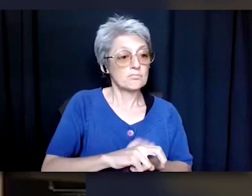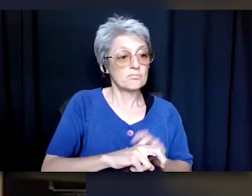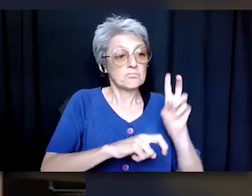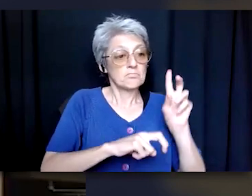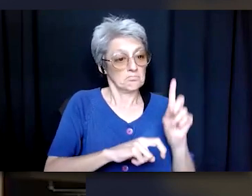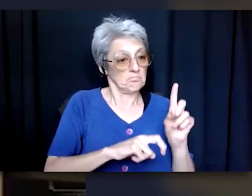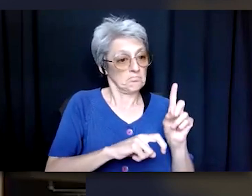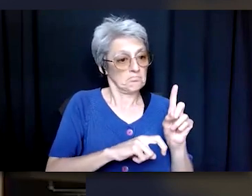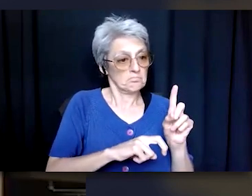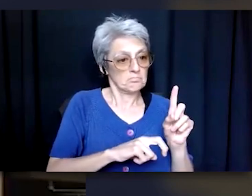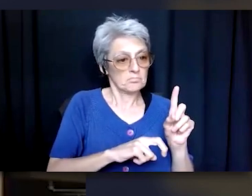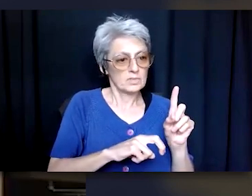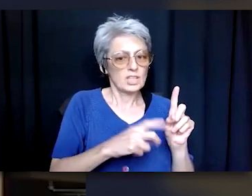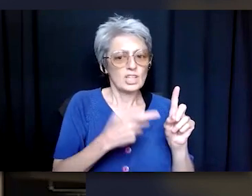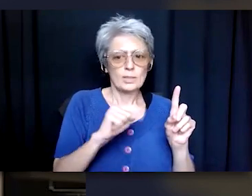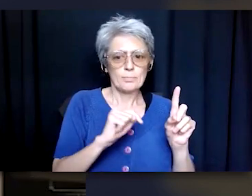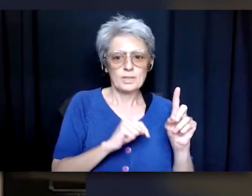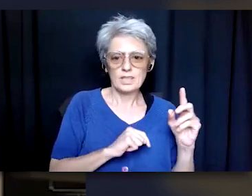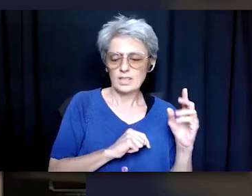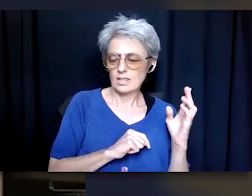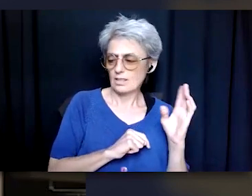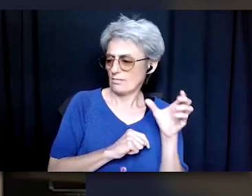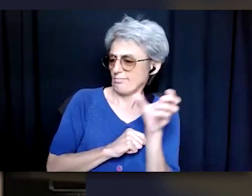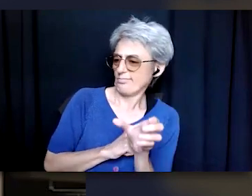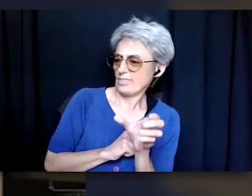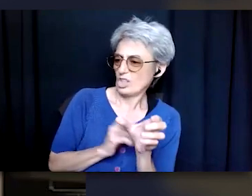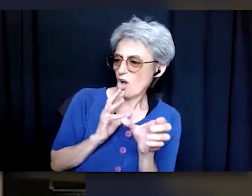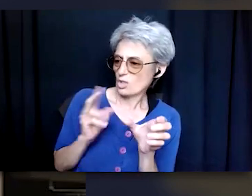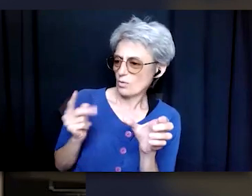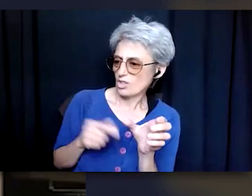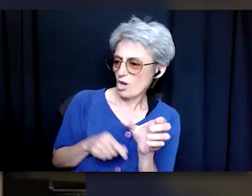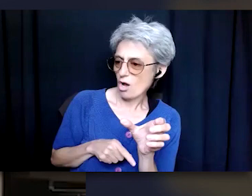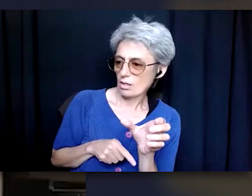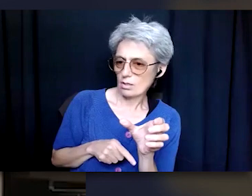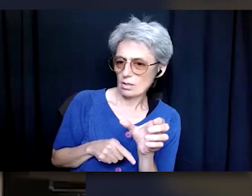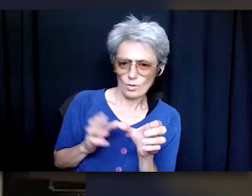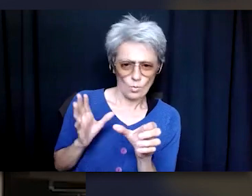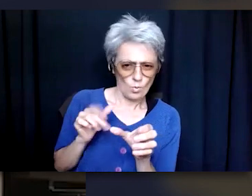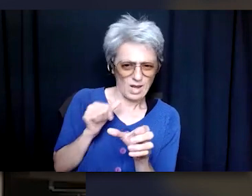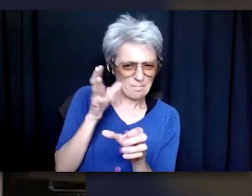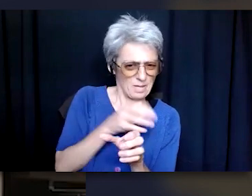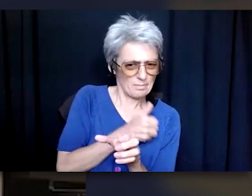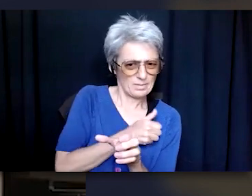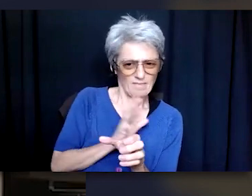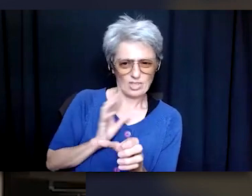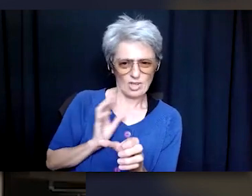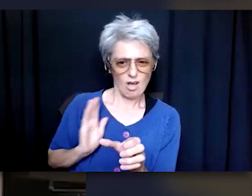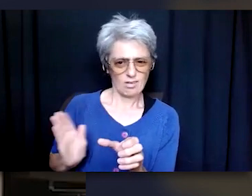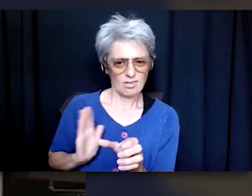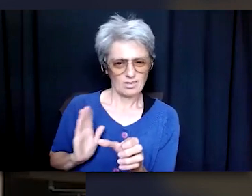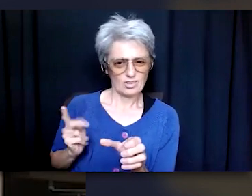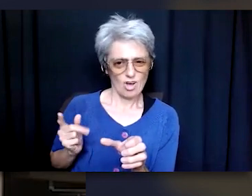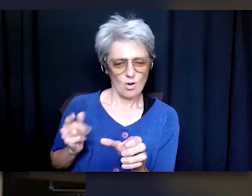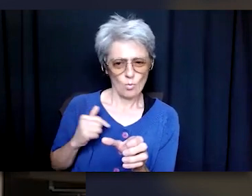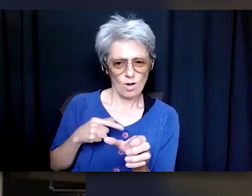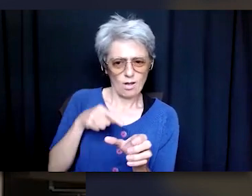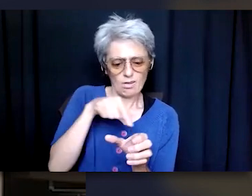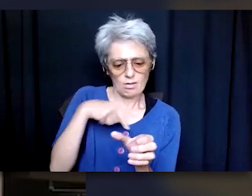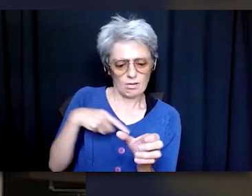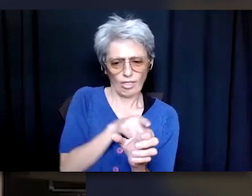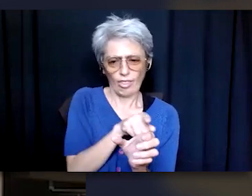I am not sure why he can’t talk to his own dog; I’m not sure about the use case of many of these